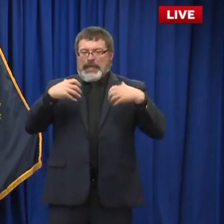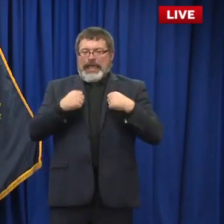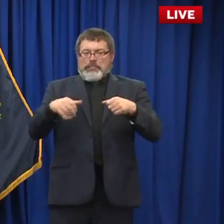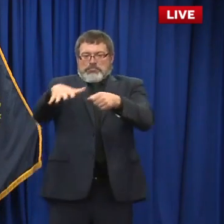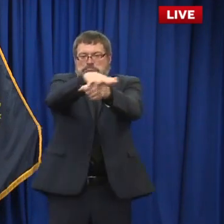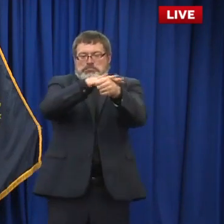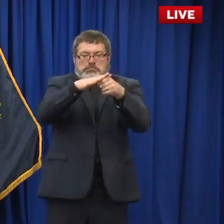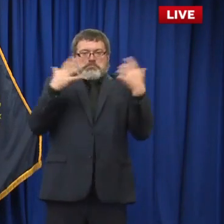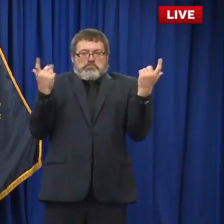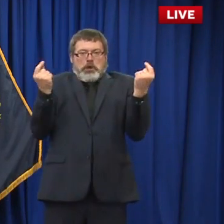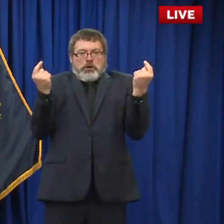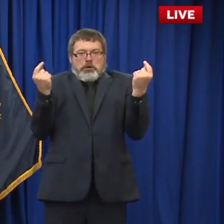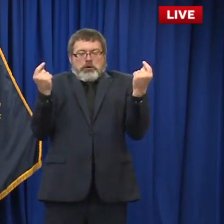THAT HAVE DIED THROUGHOUT COVID.